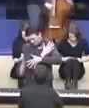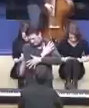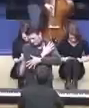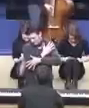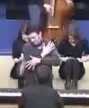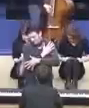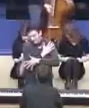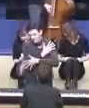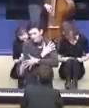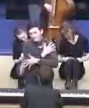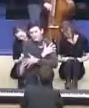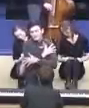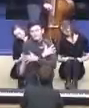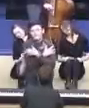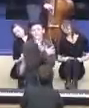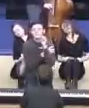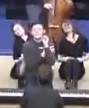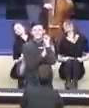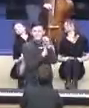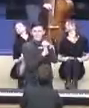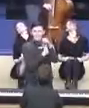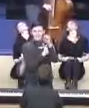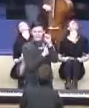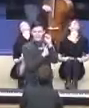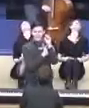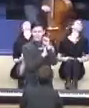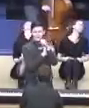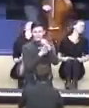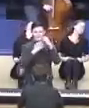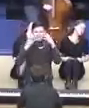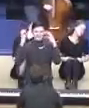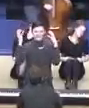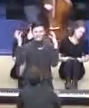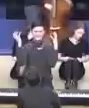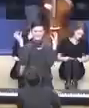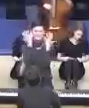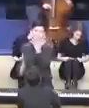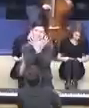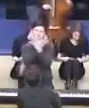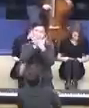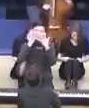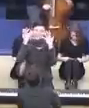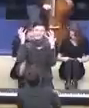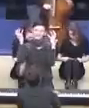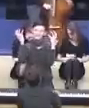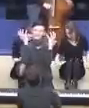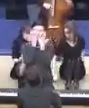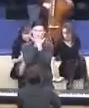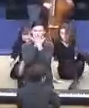And then- oh, yeah- now, that's heaven.